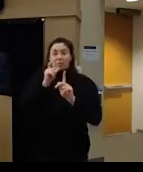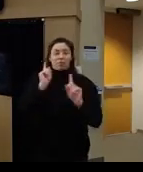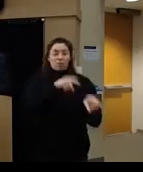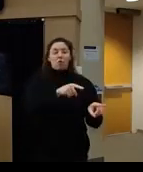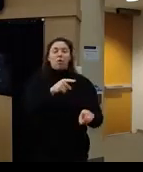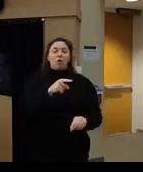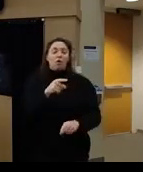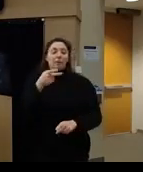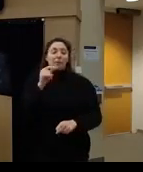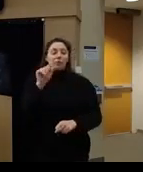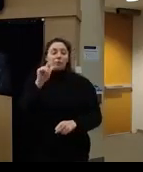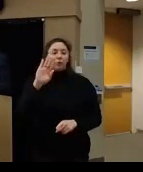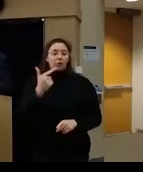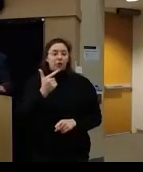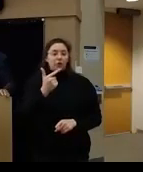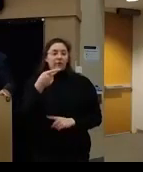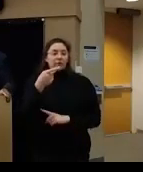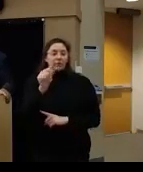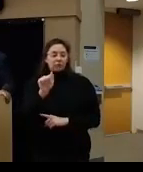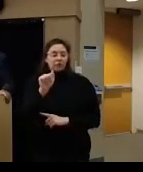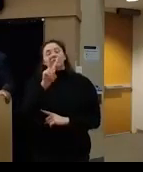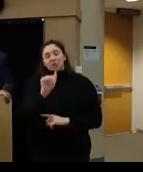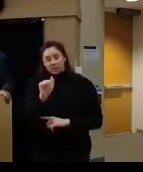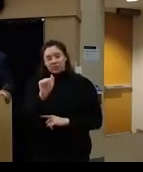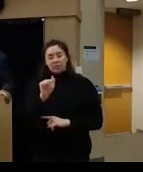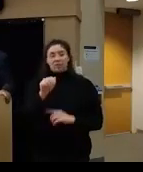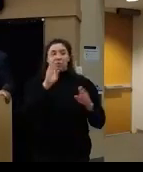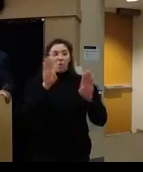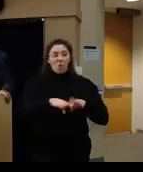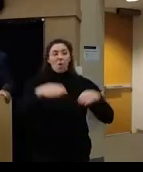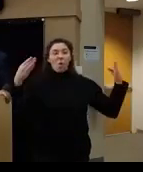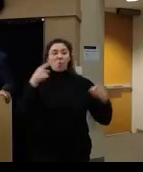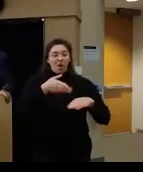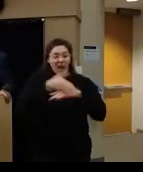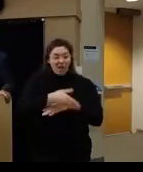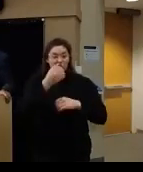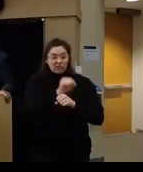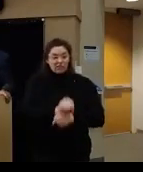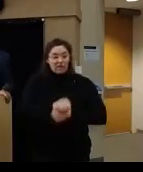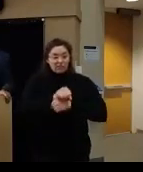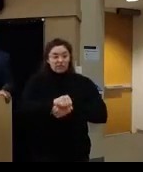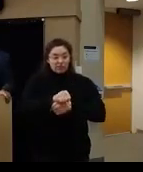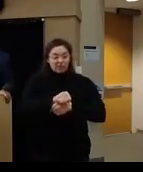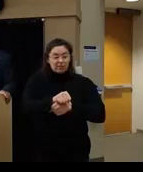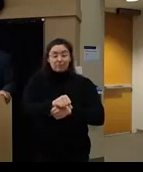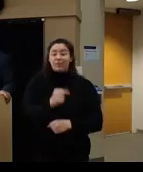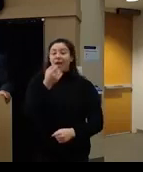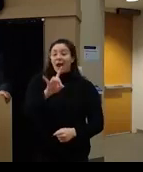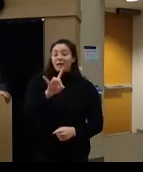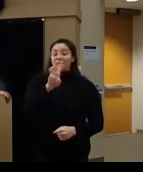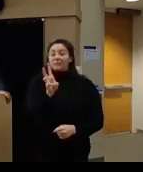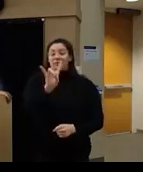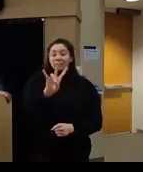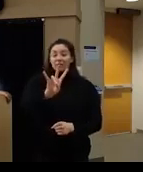near near where I live it was opened in the aftermath of slavery in 1867 uh when free newly